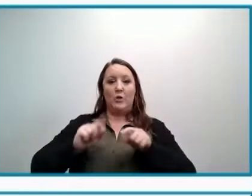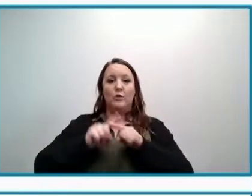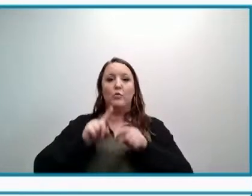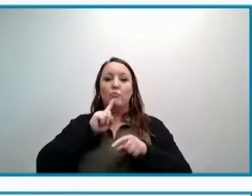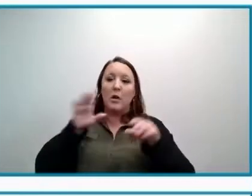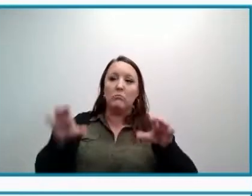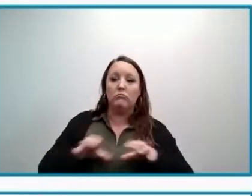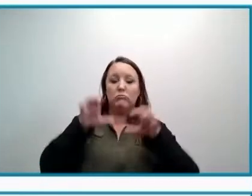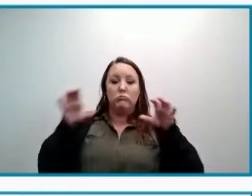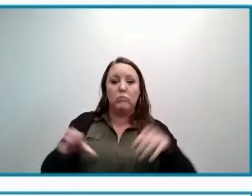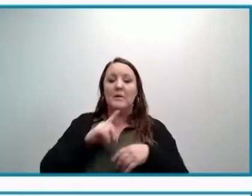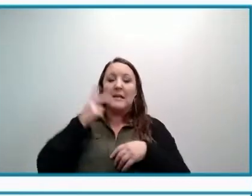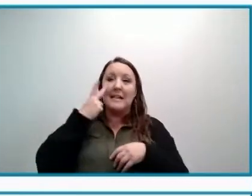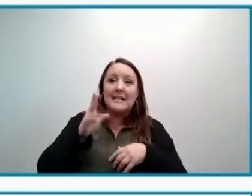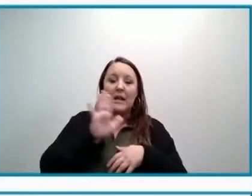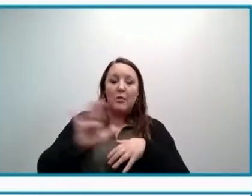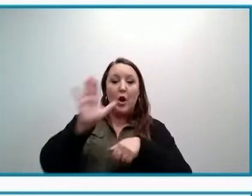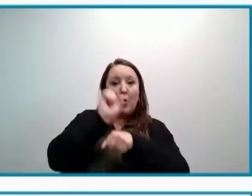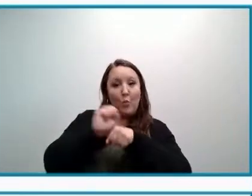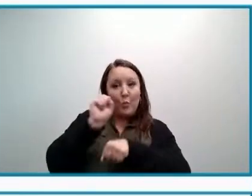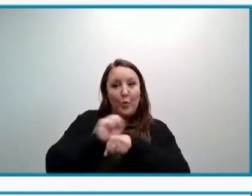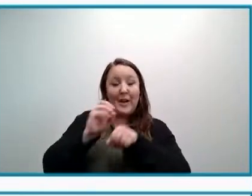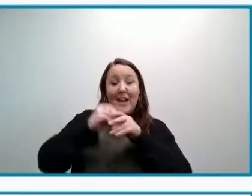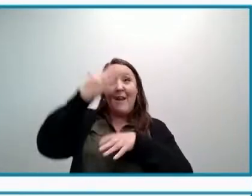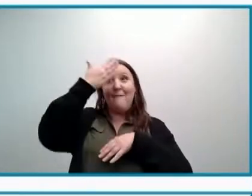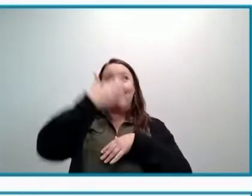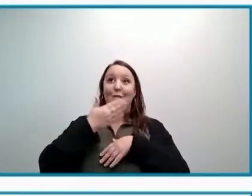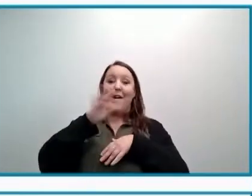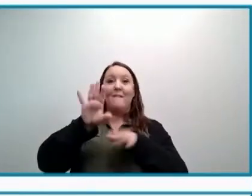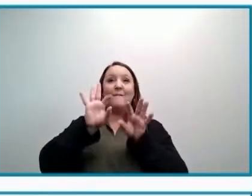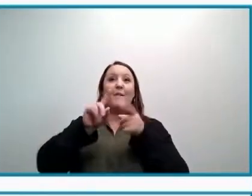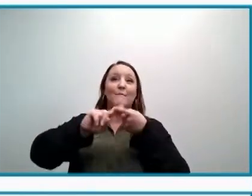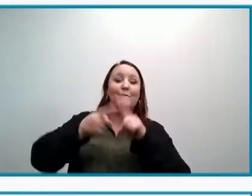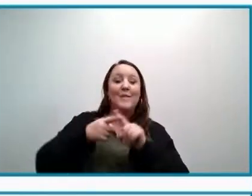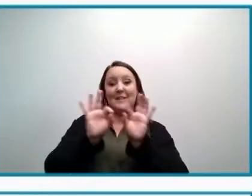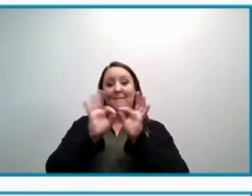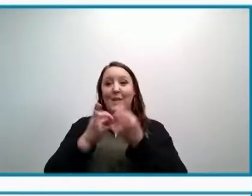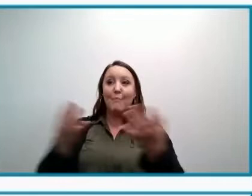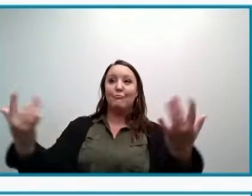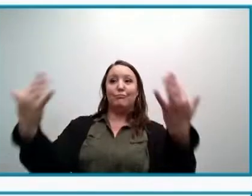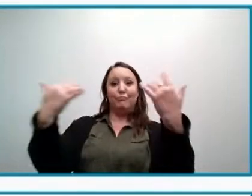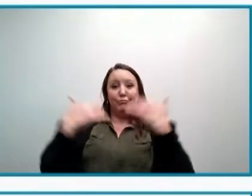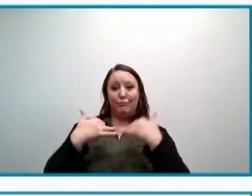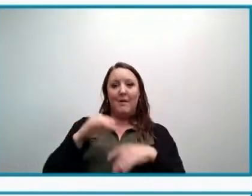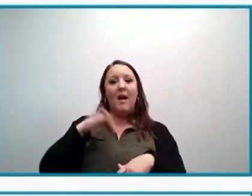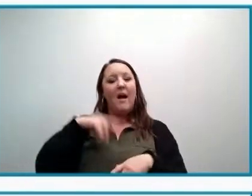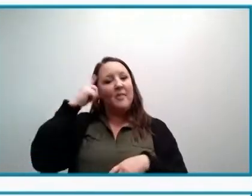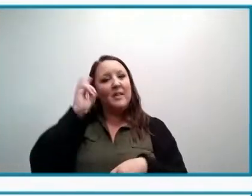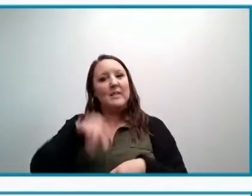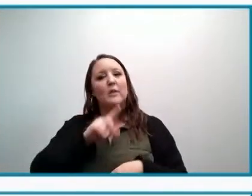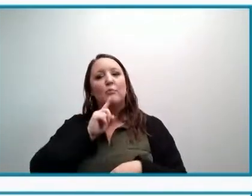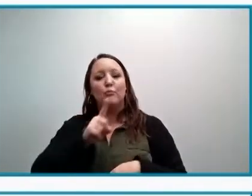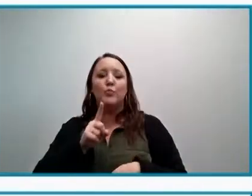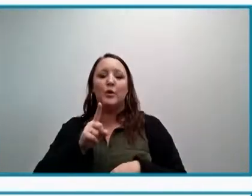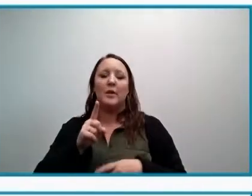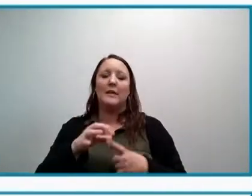their work in front of their friends families or whoever they can invite. And I think that that's a really special thing, but it, it definitely,